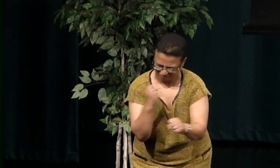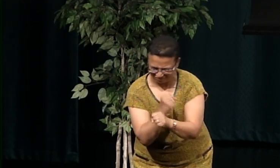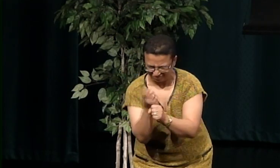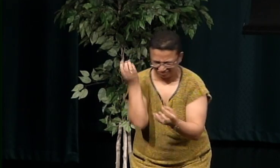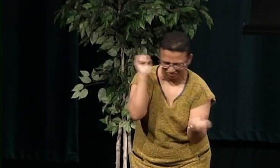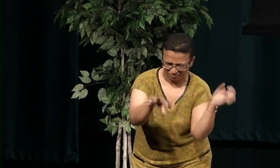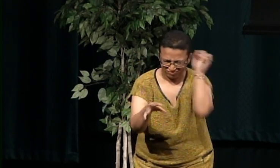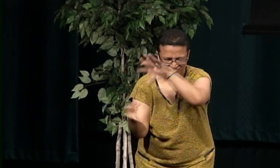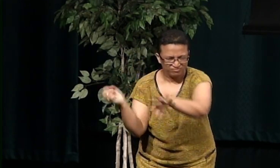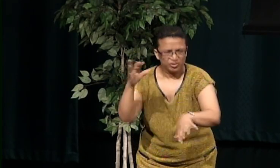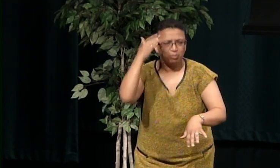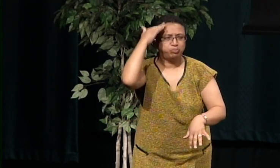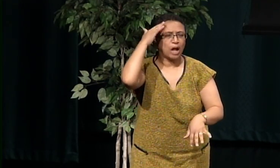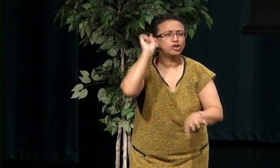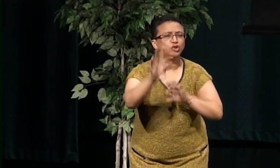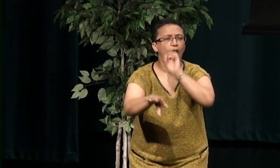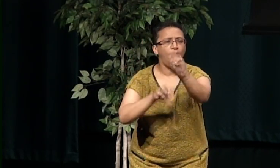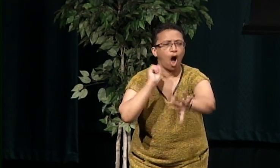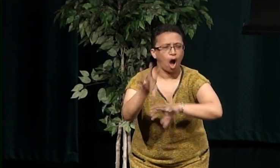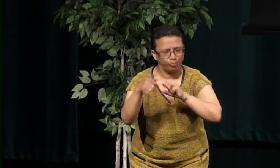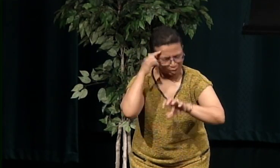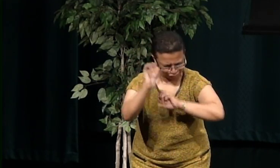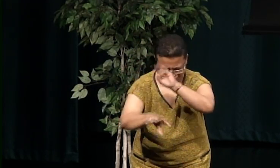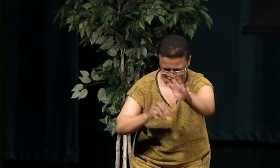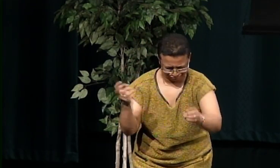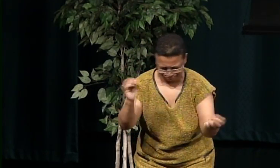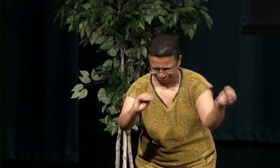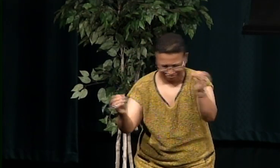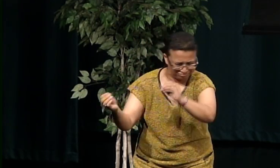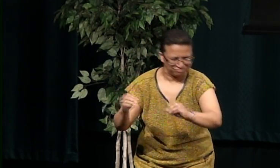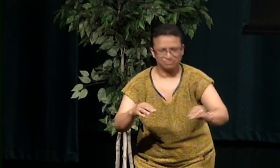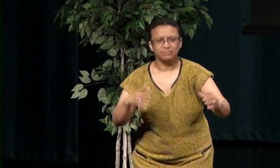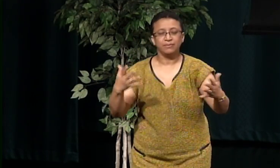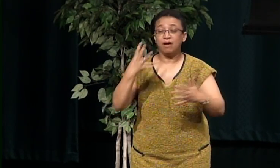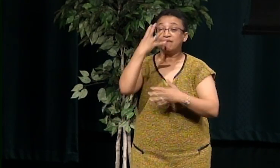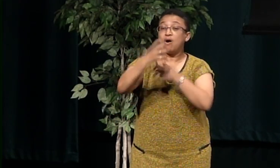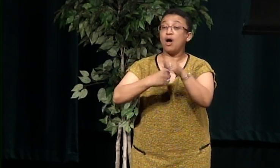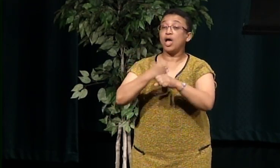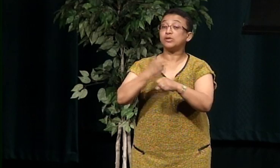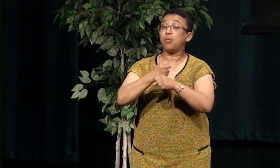Some of the things that they do is hold conferences and workshops.